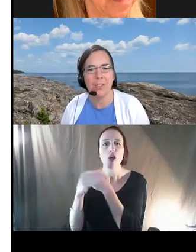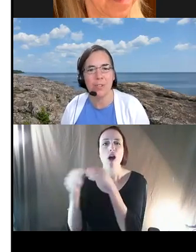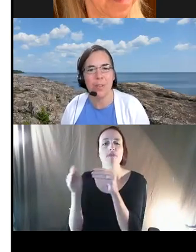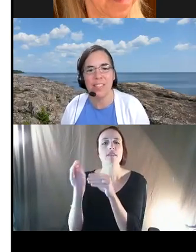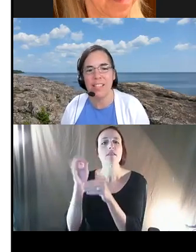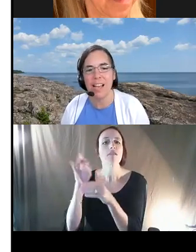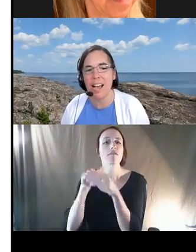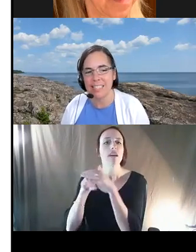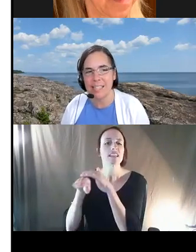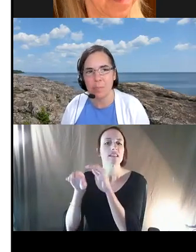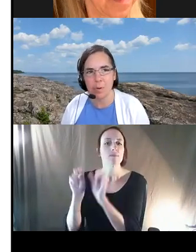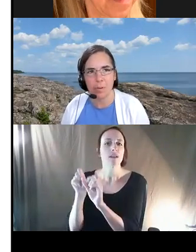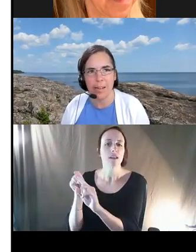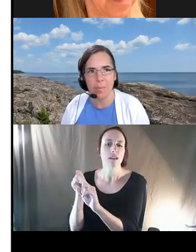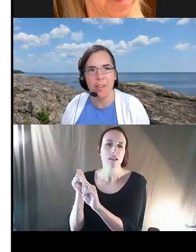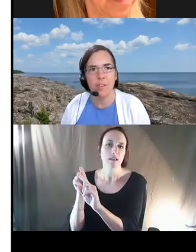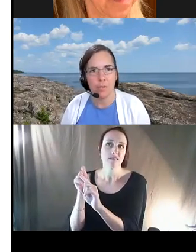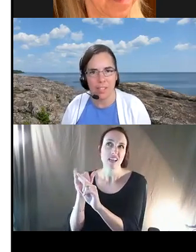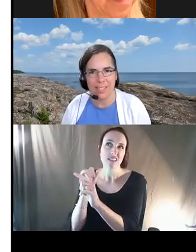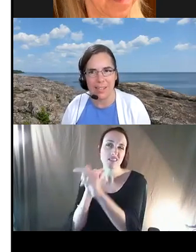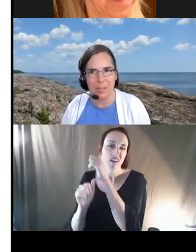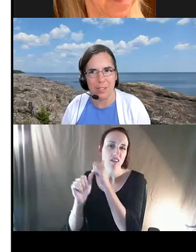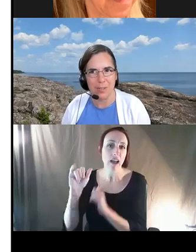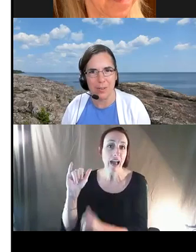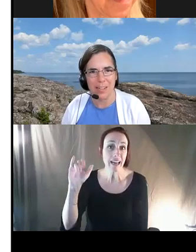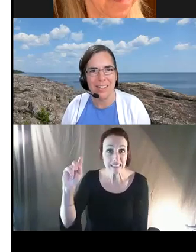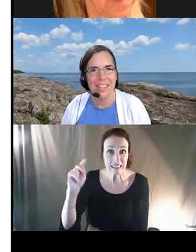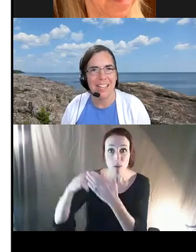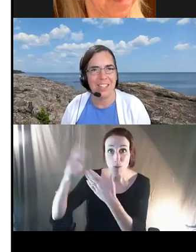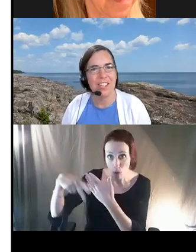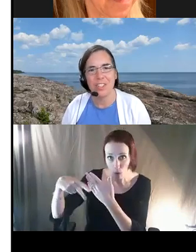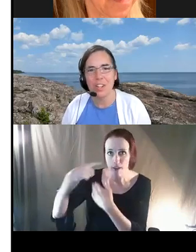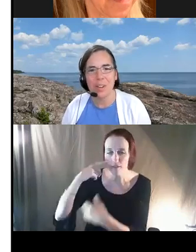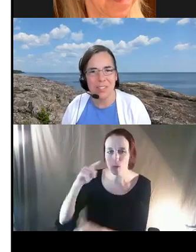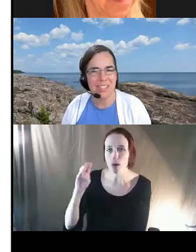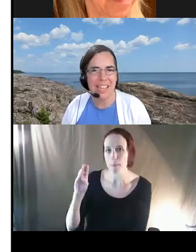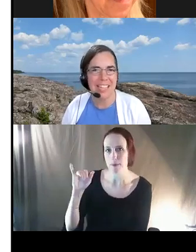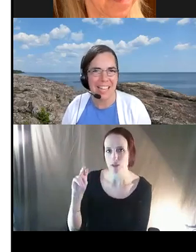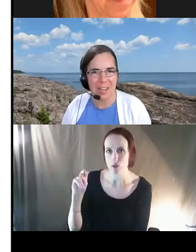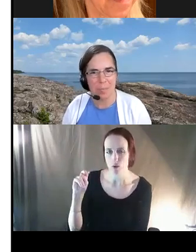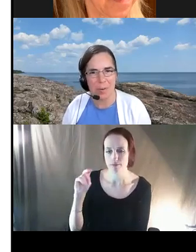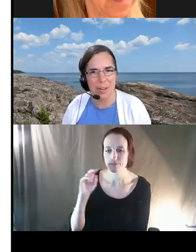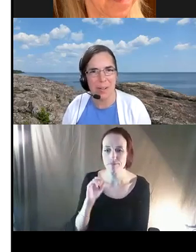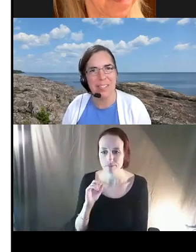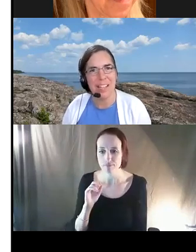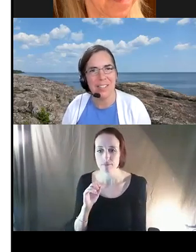We are housed within the IT program for the State of Minnesota. Shout out to ATAC programs.